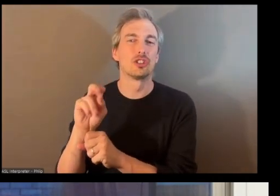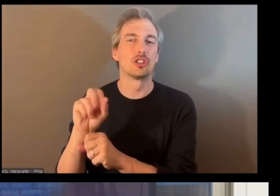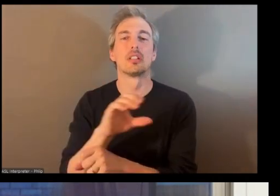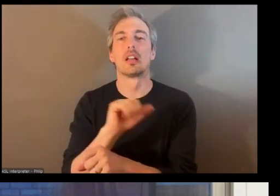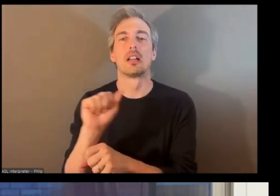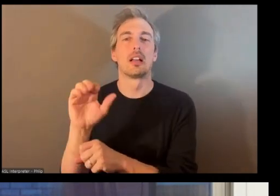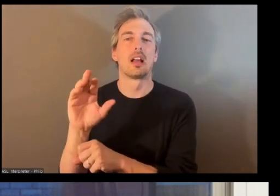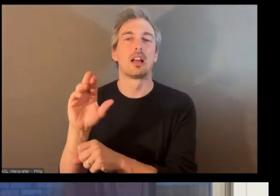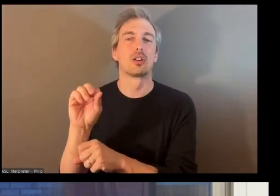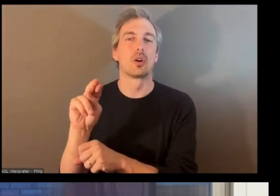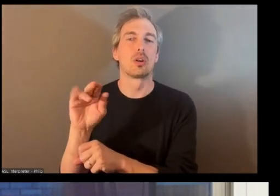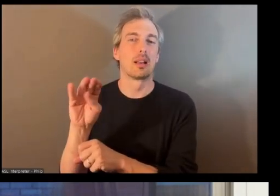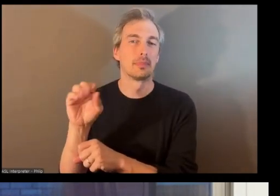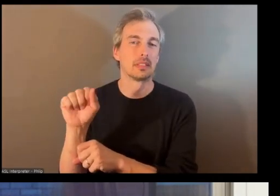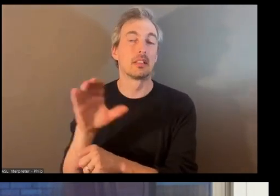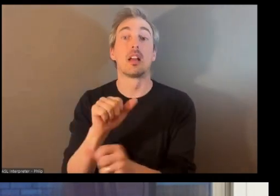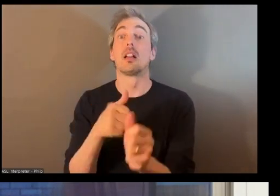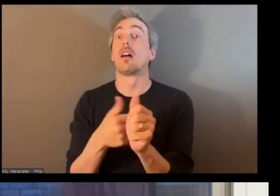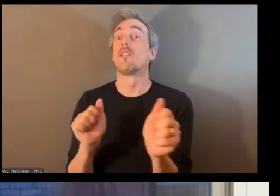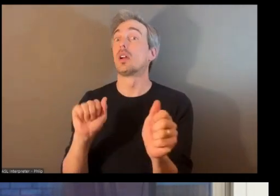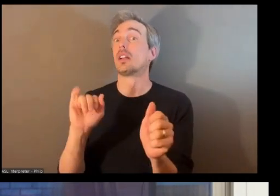So if we talk about